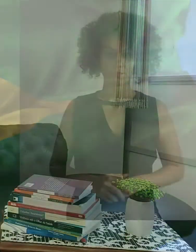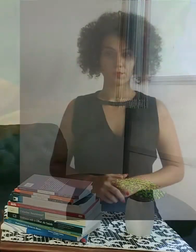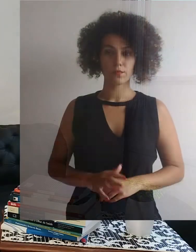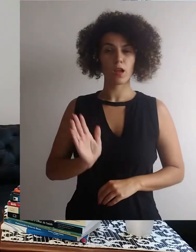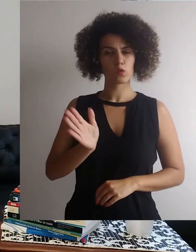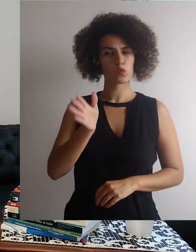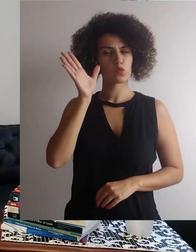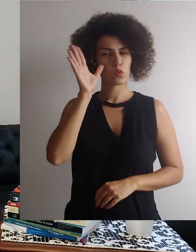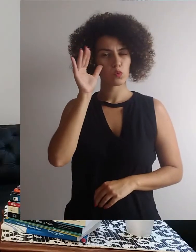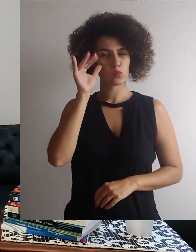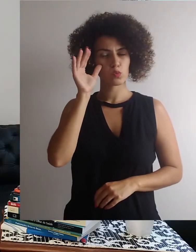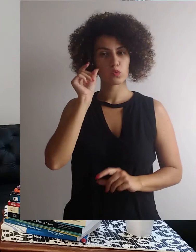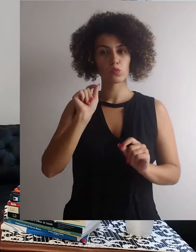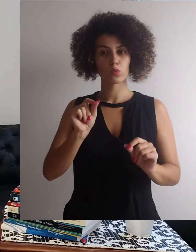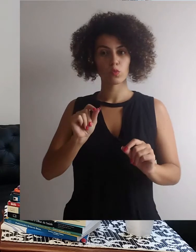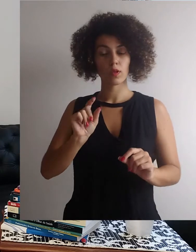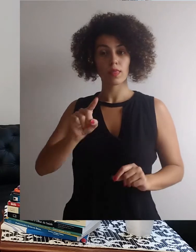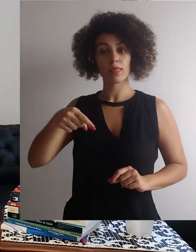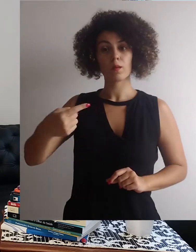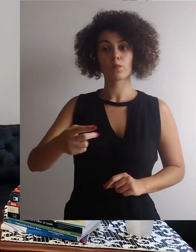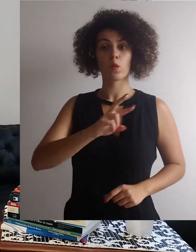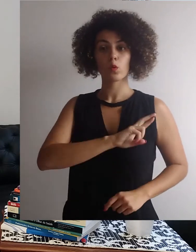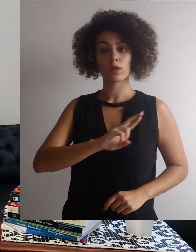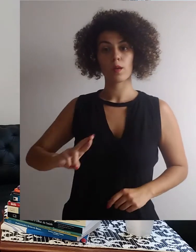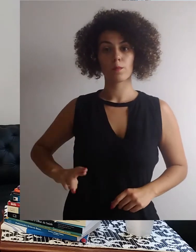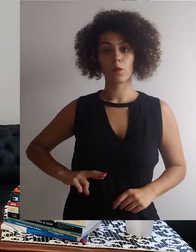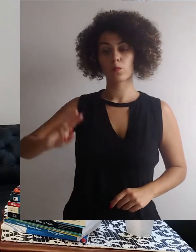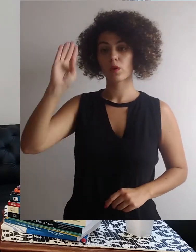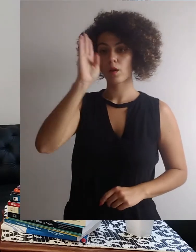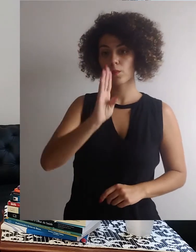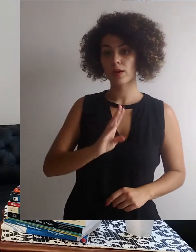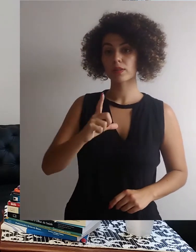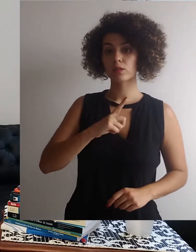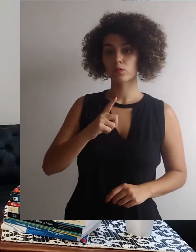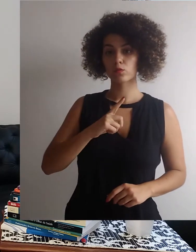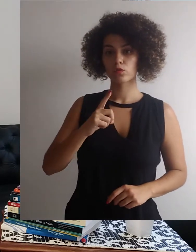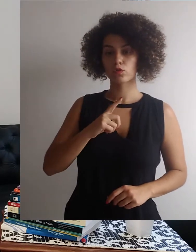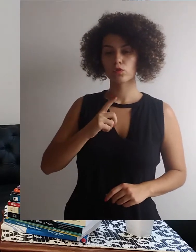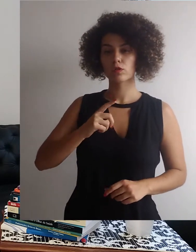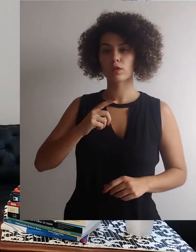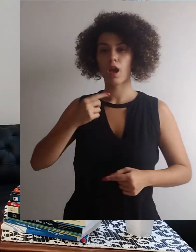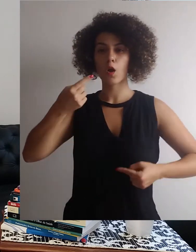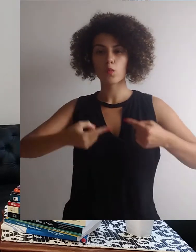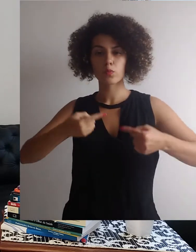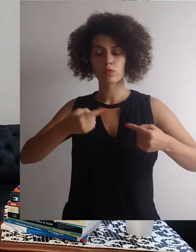As we have seen, after the Proclamation of the Republic, the country was governed by the café-au-lait policy